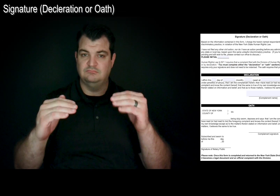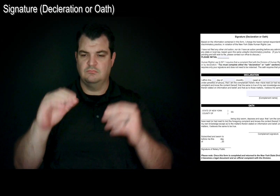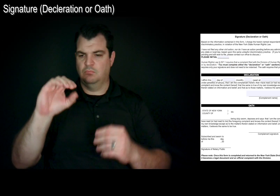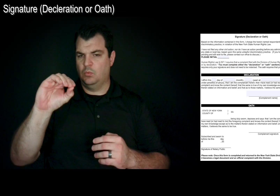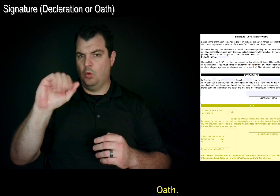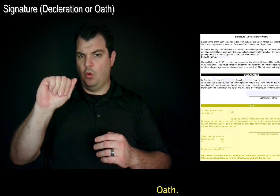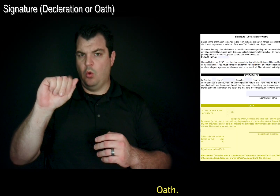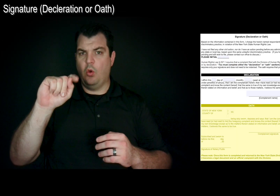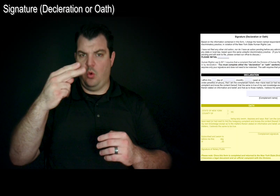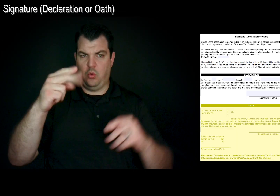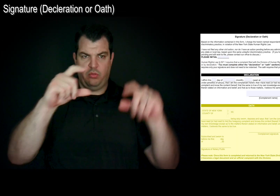Oath.